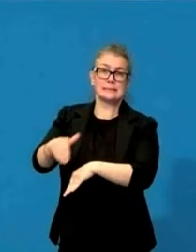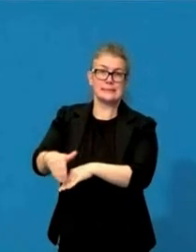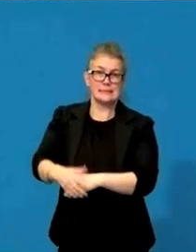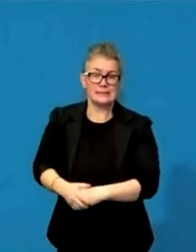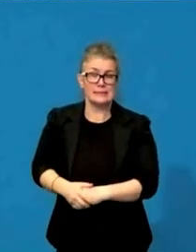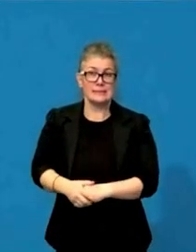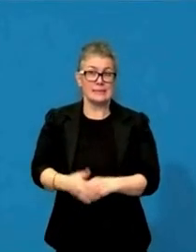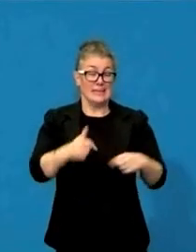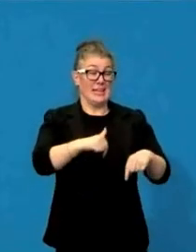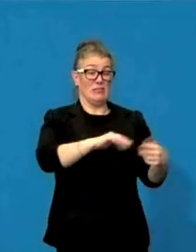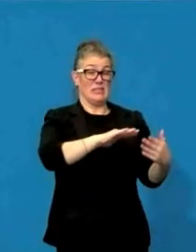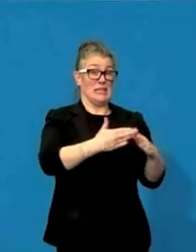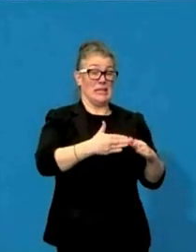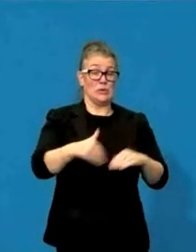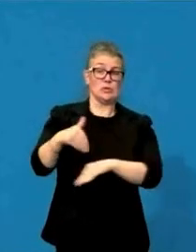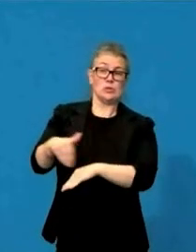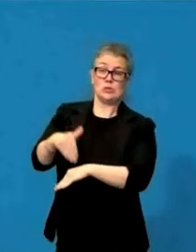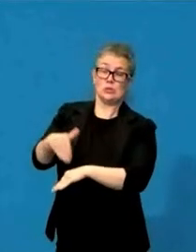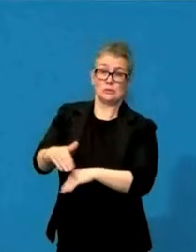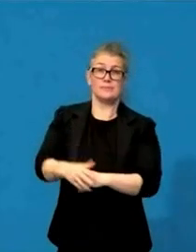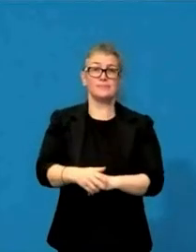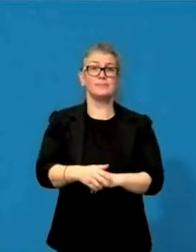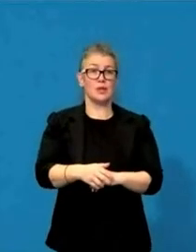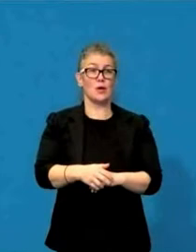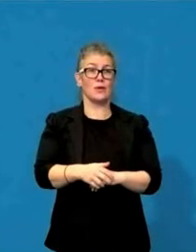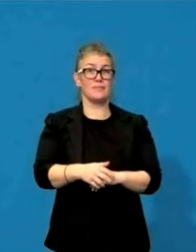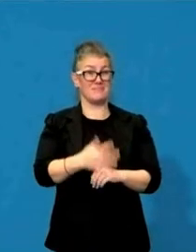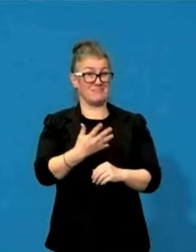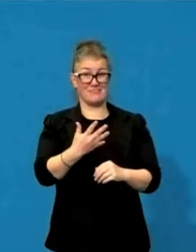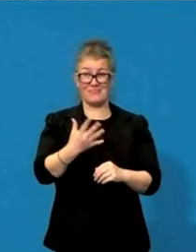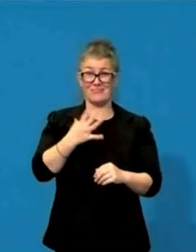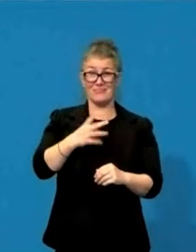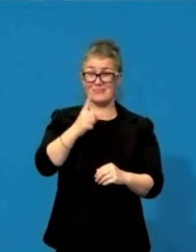whether - and they asked us if we would give him a job. This is they, being the Justice Department.